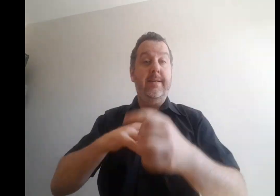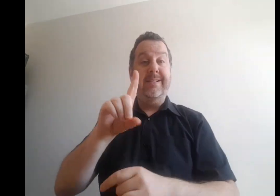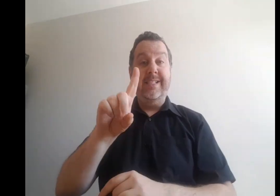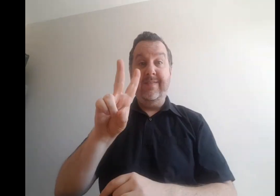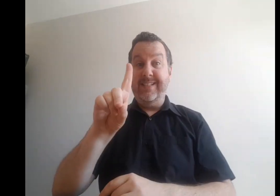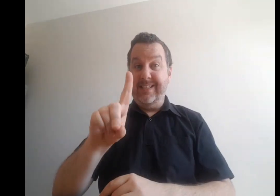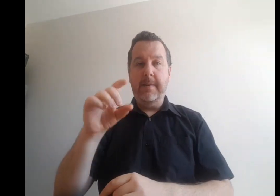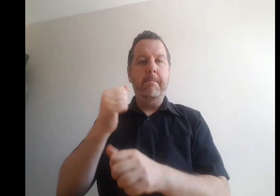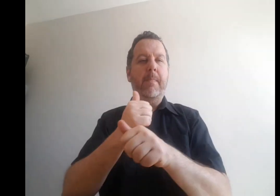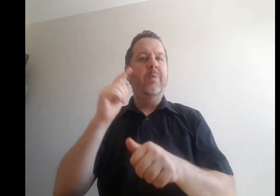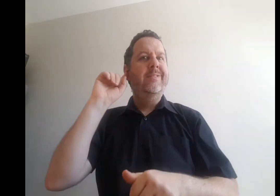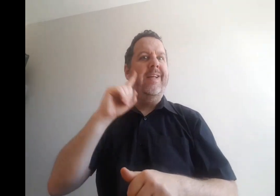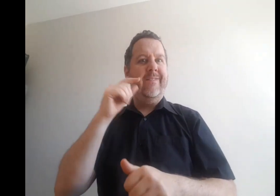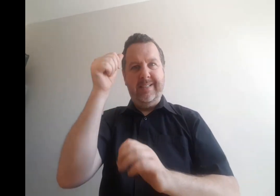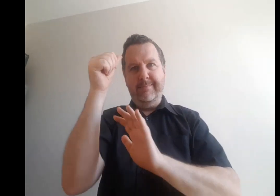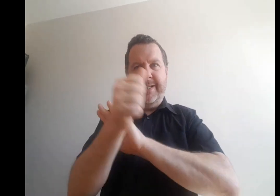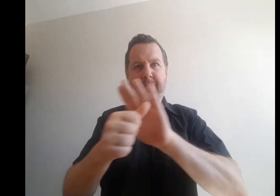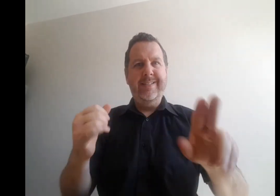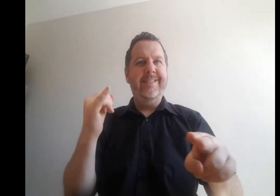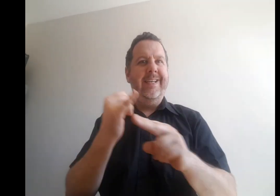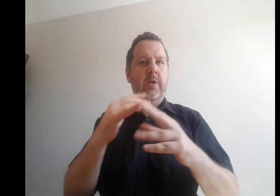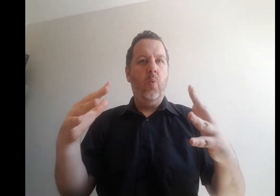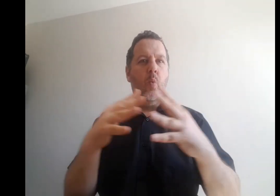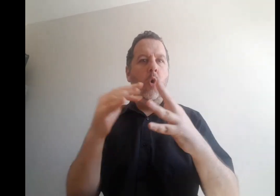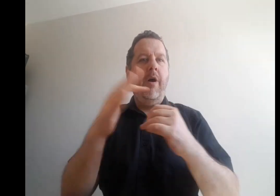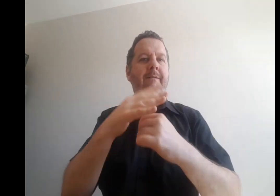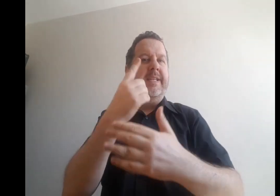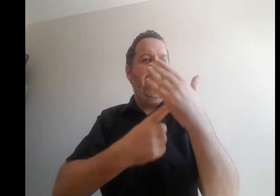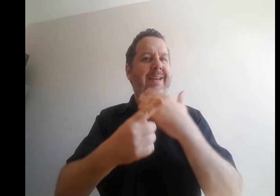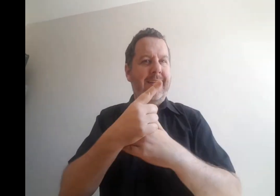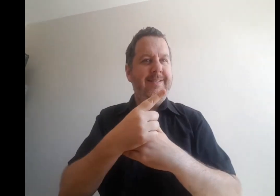about deaf people's experiences in the War of Independence.